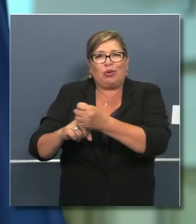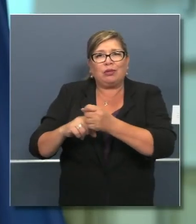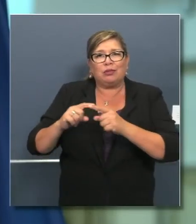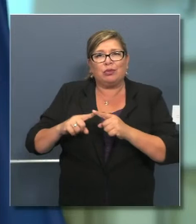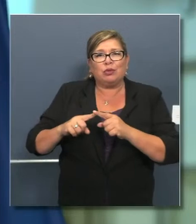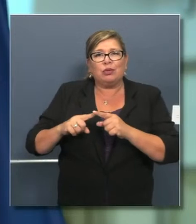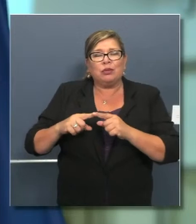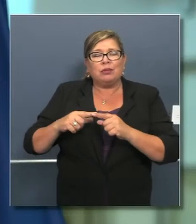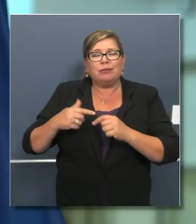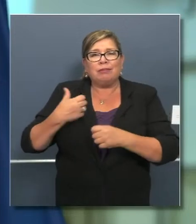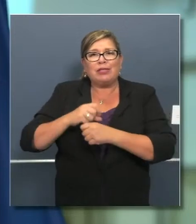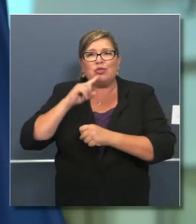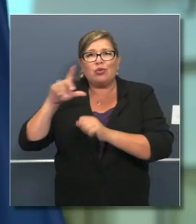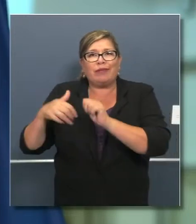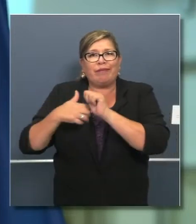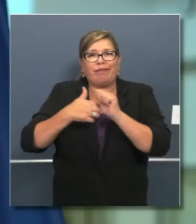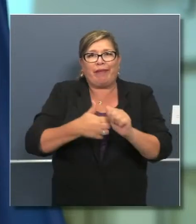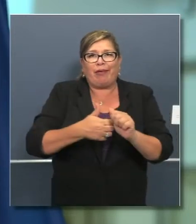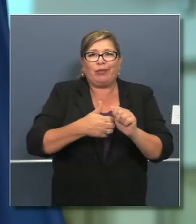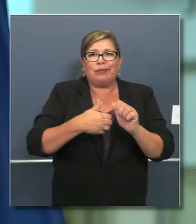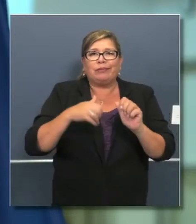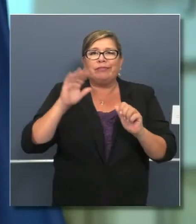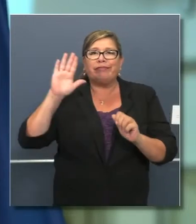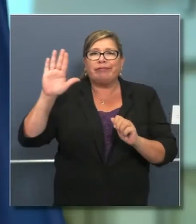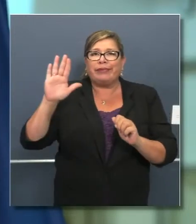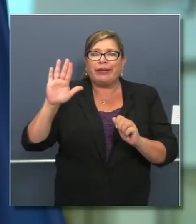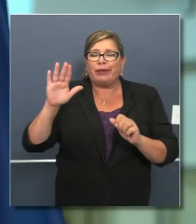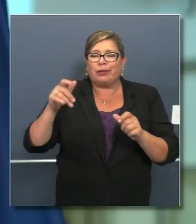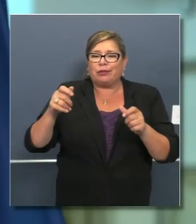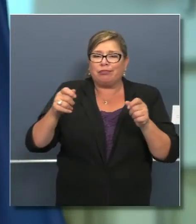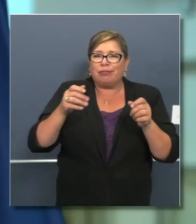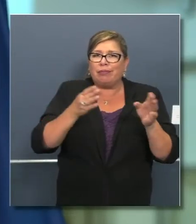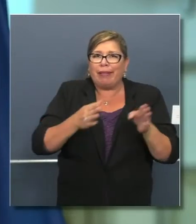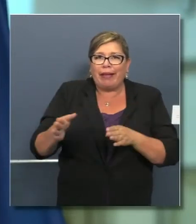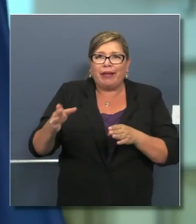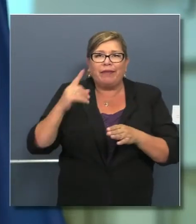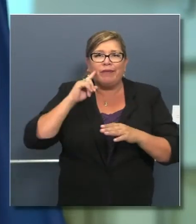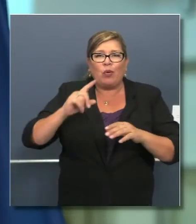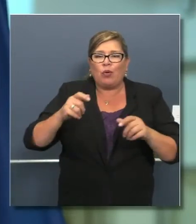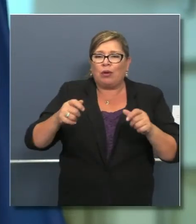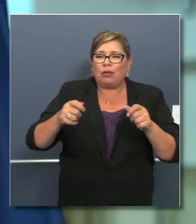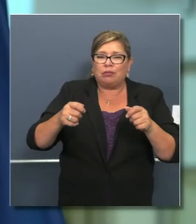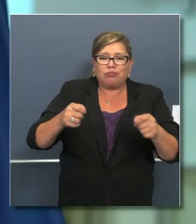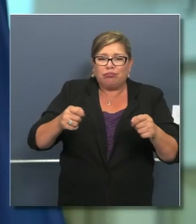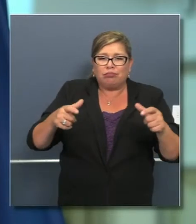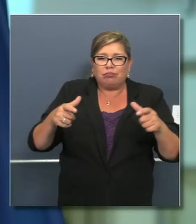relates to their own procure or rather containment plans protection plans what we refer to as these